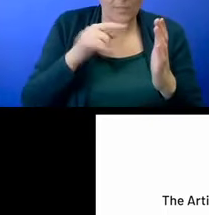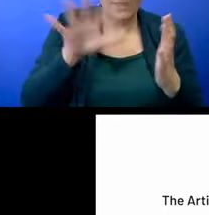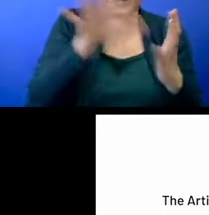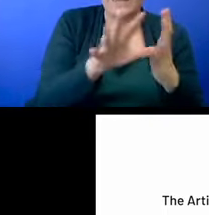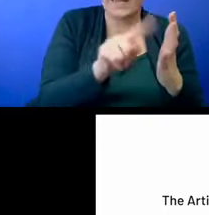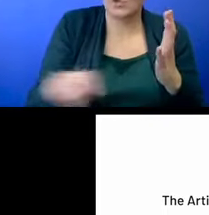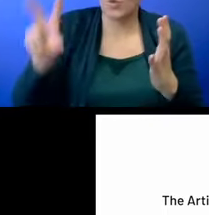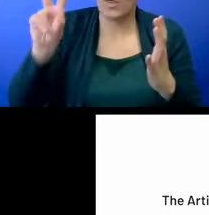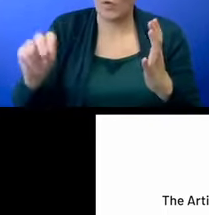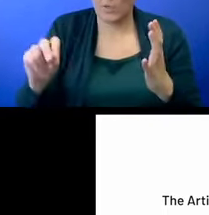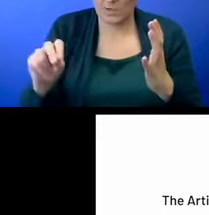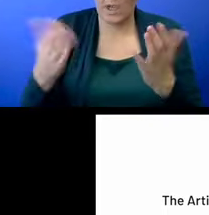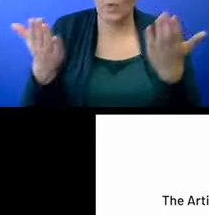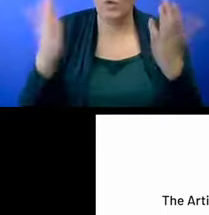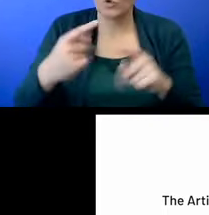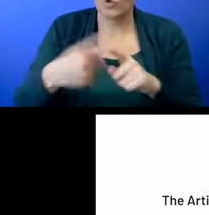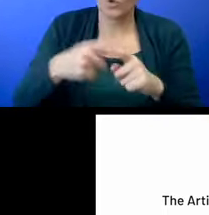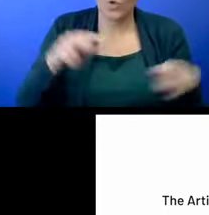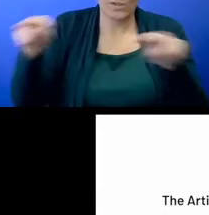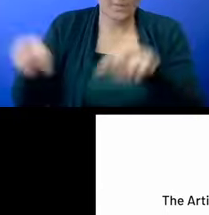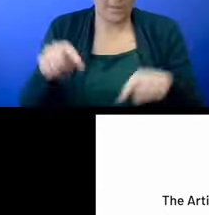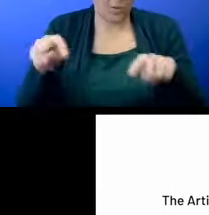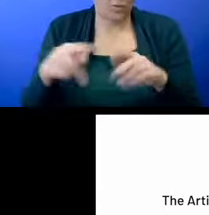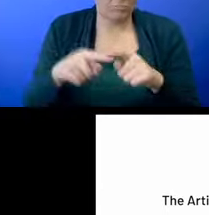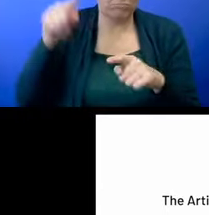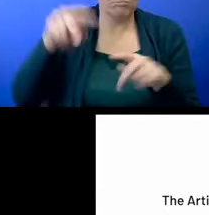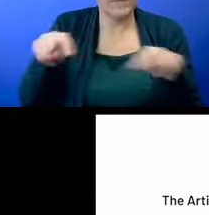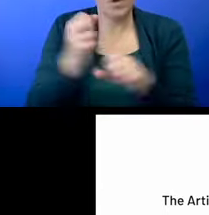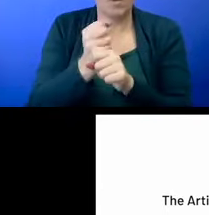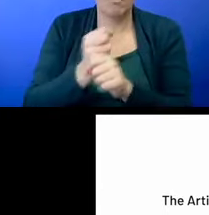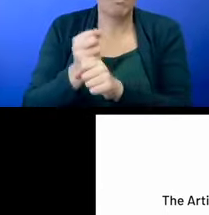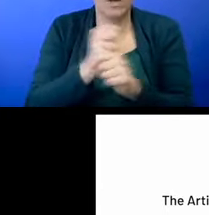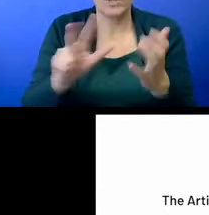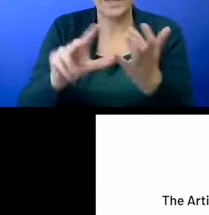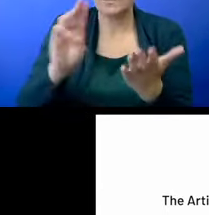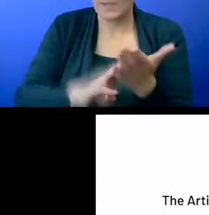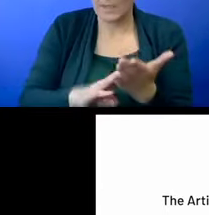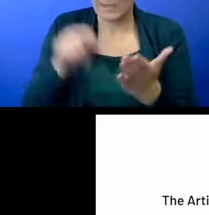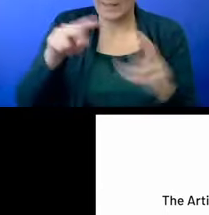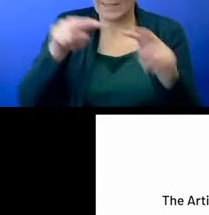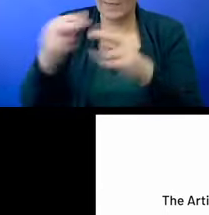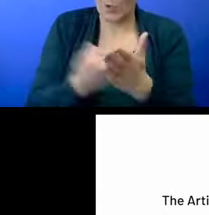I’m going to play you a short video, about eight minutes long, which explains these specific rights: